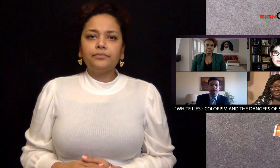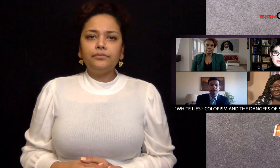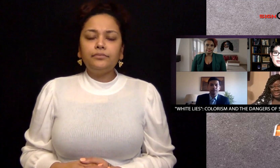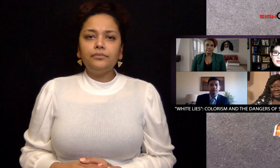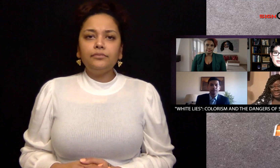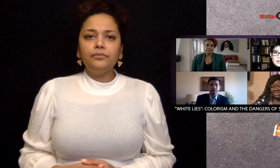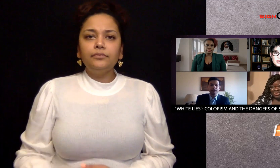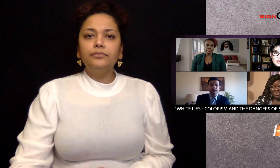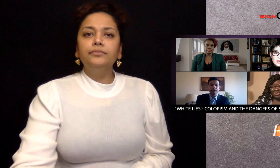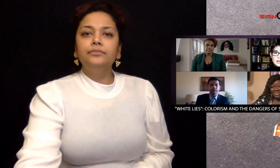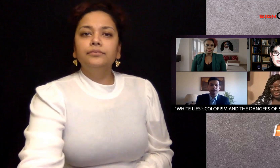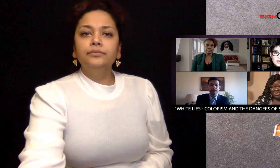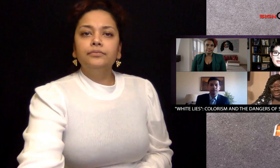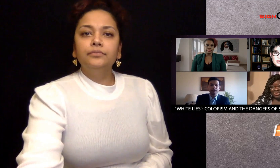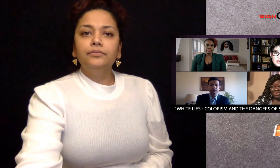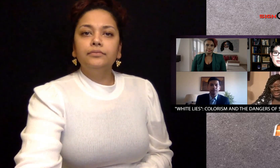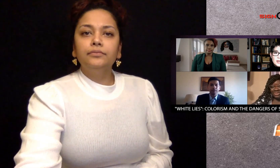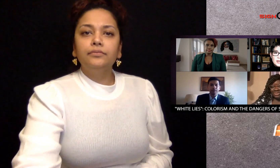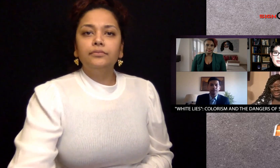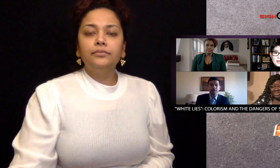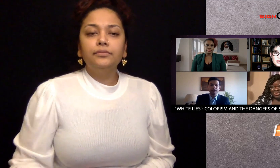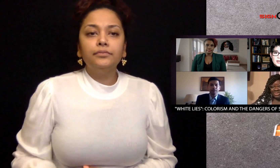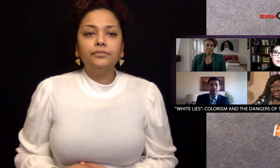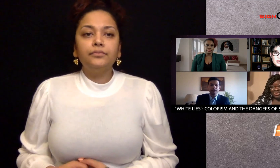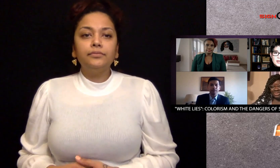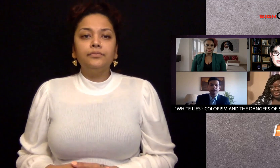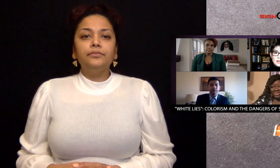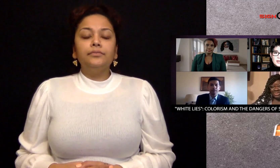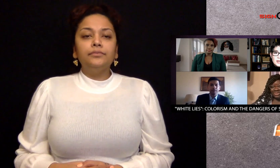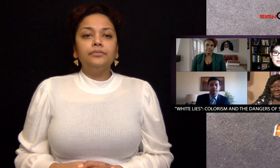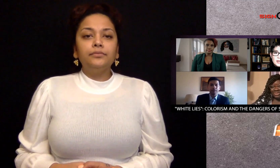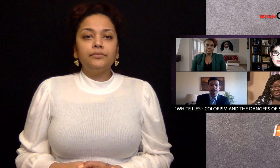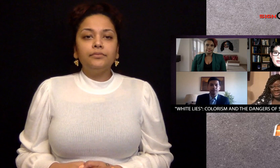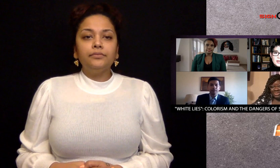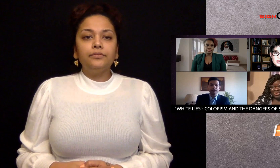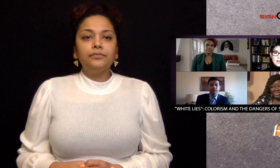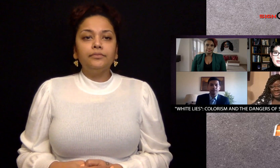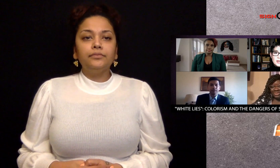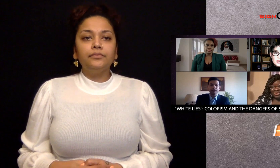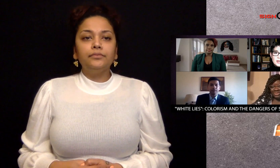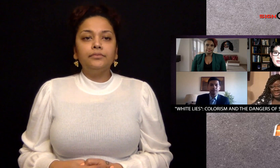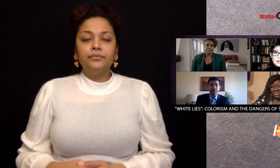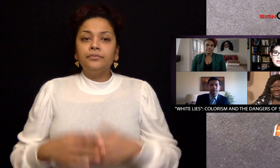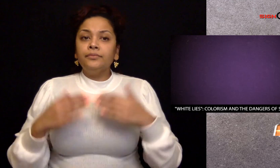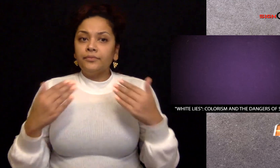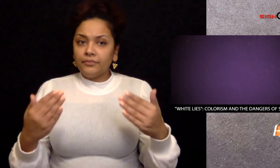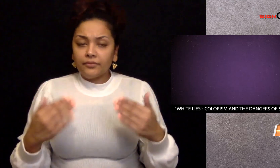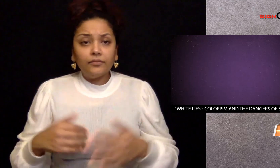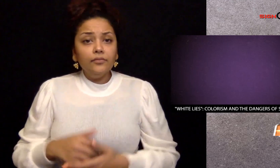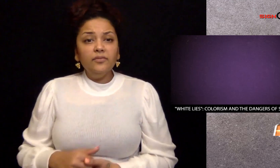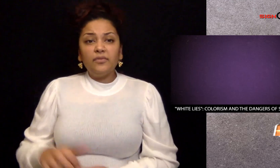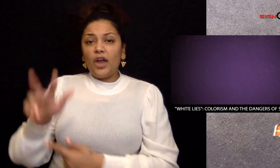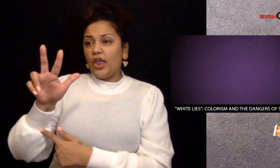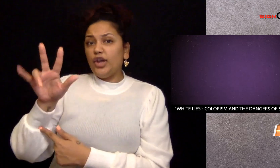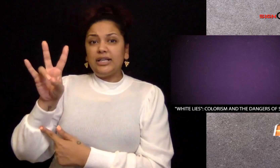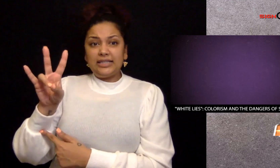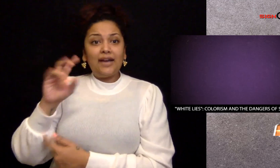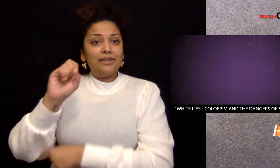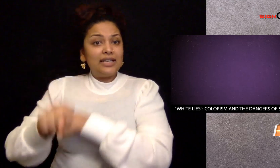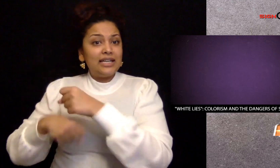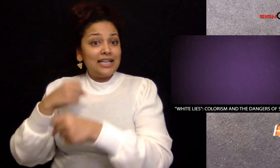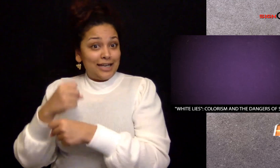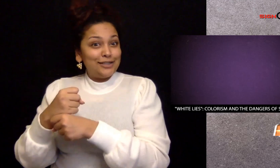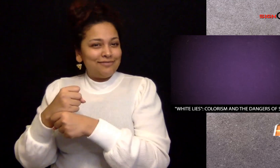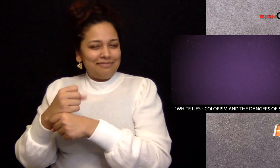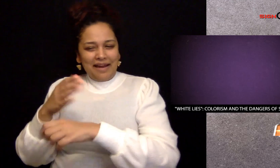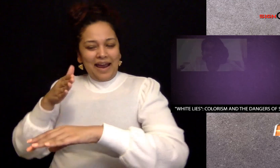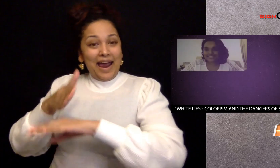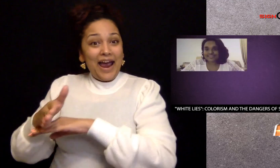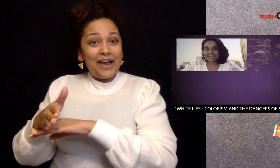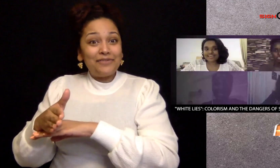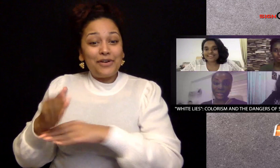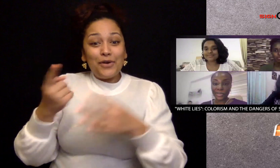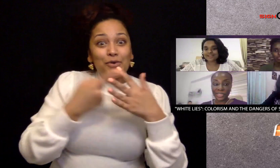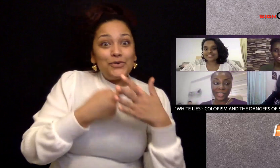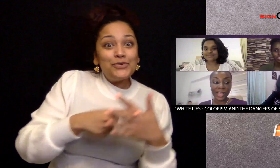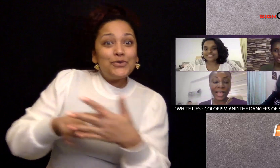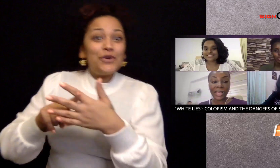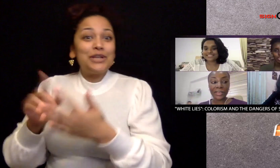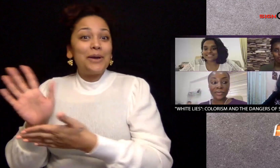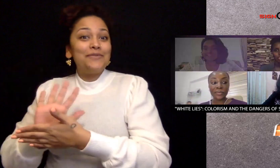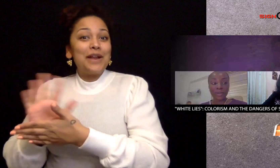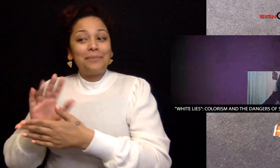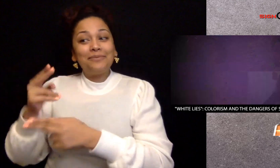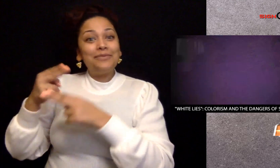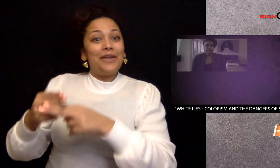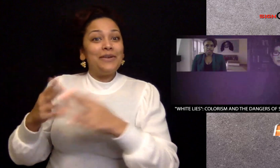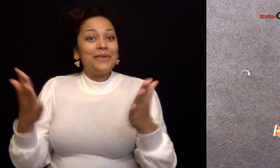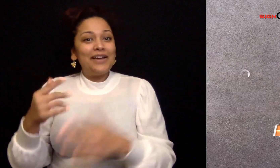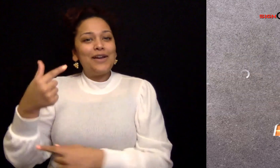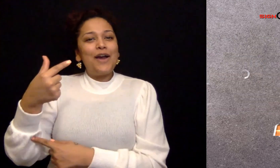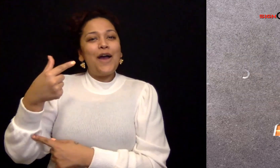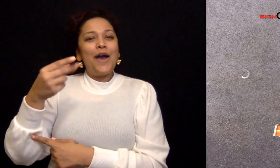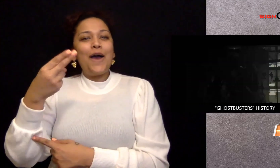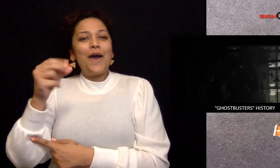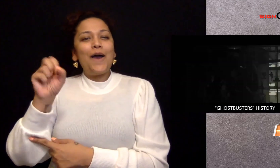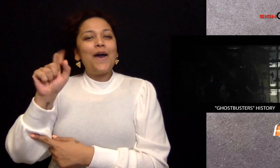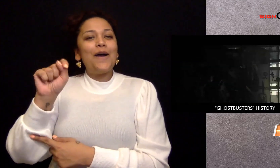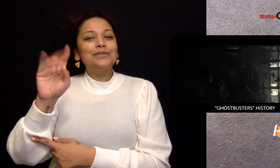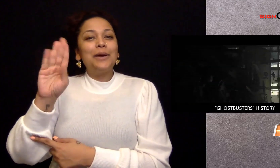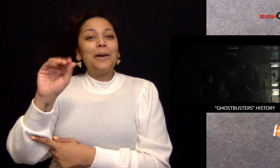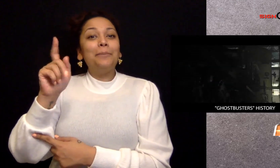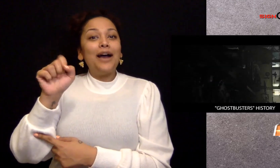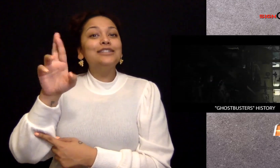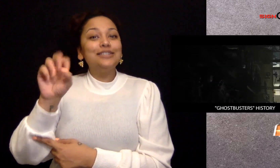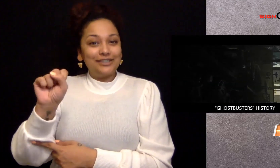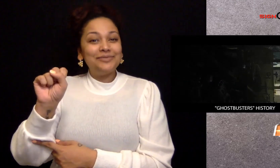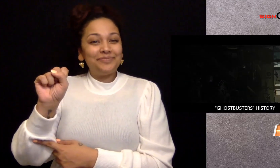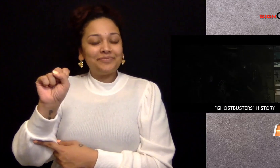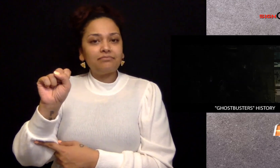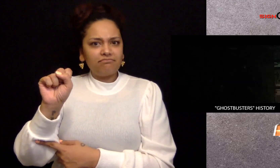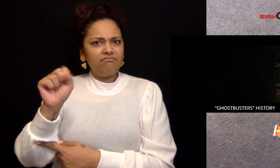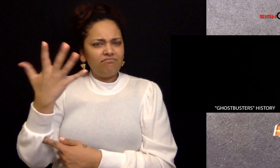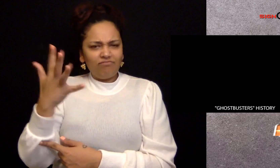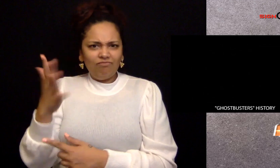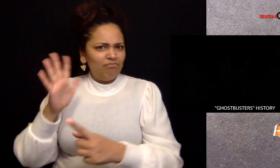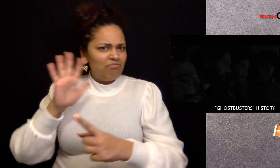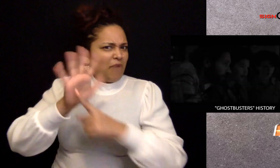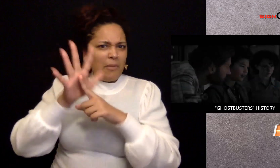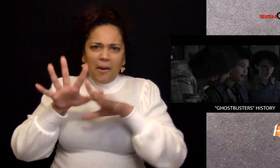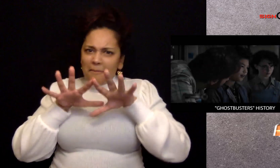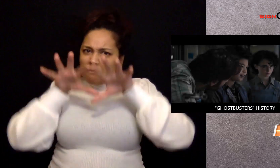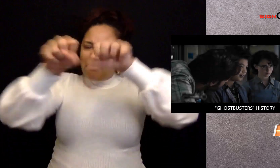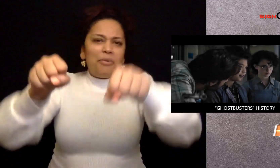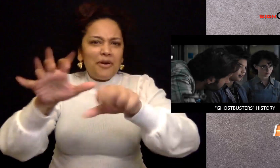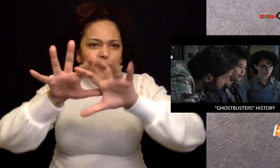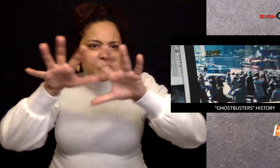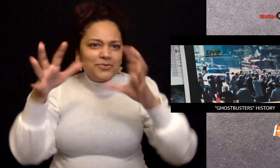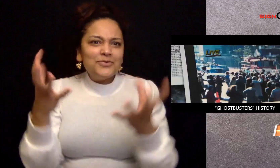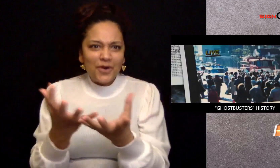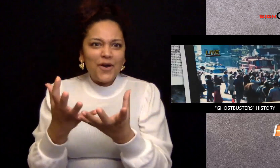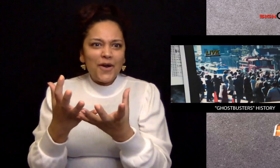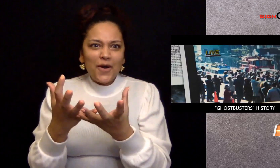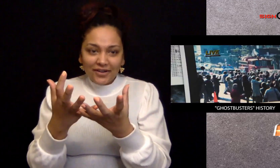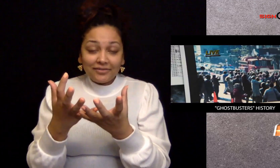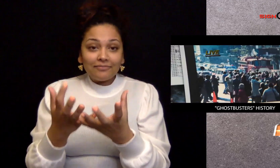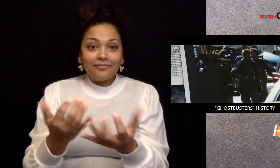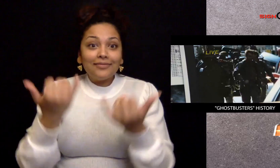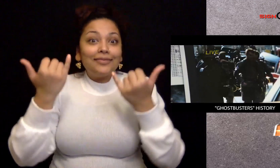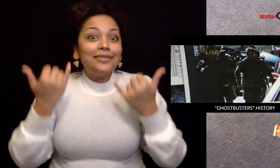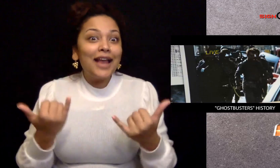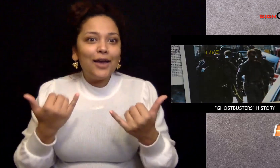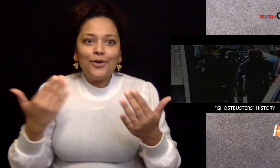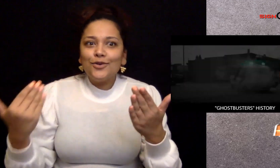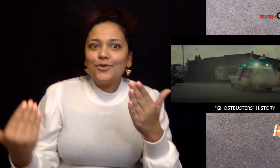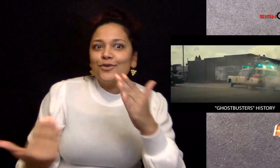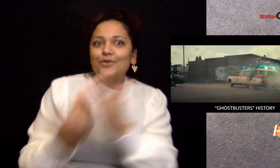whitening 37 years after the original Ghostbusters movie took the world by storm a new version